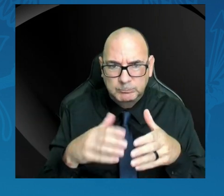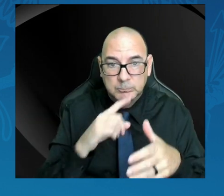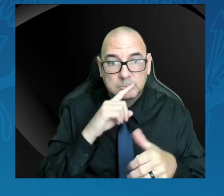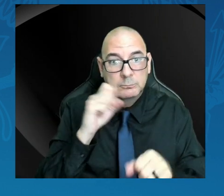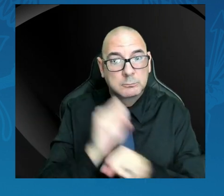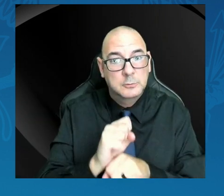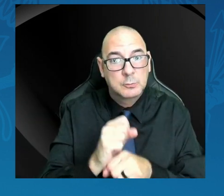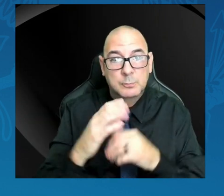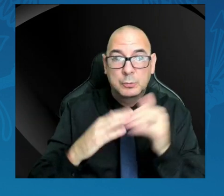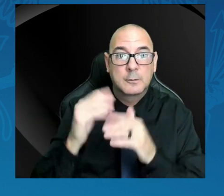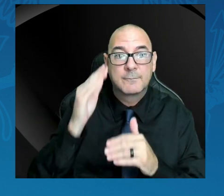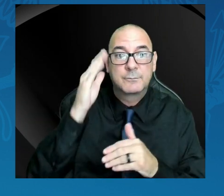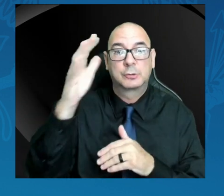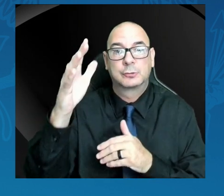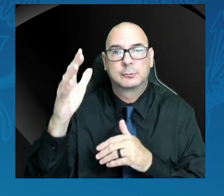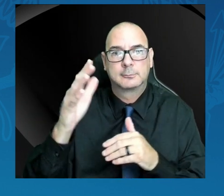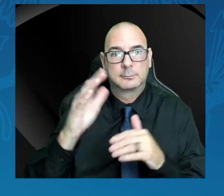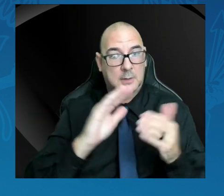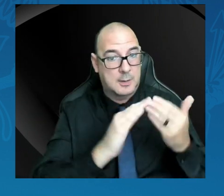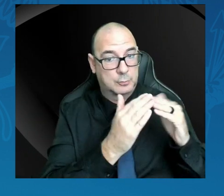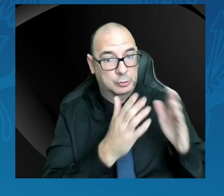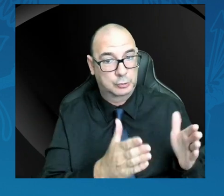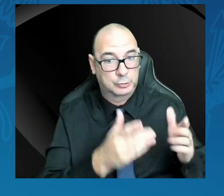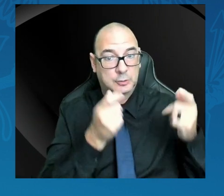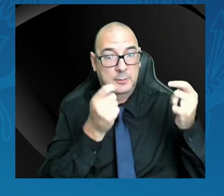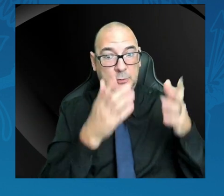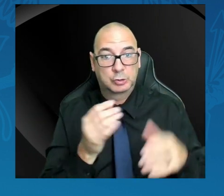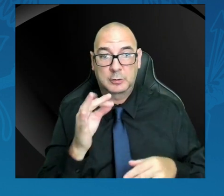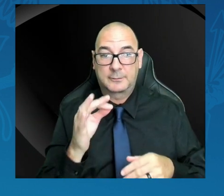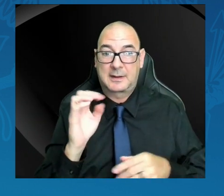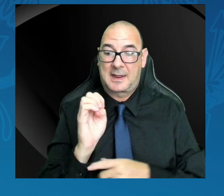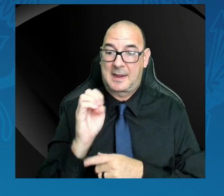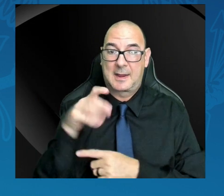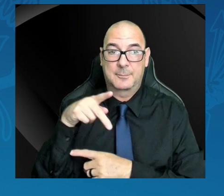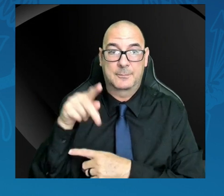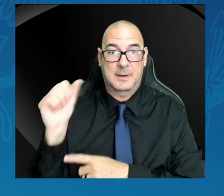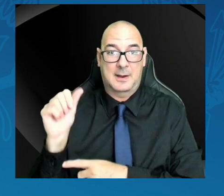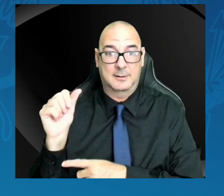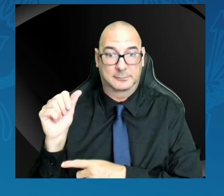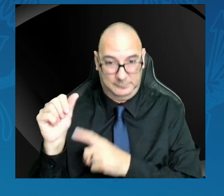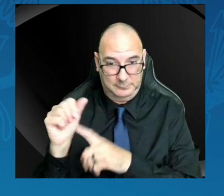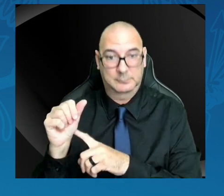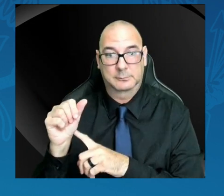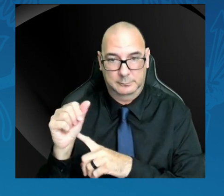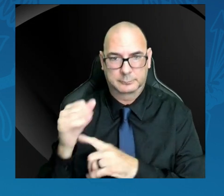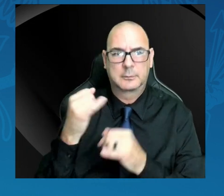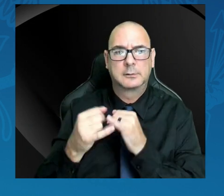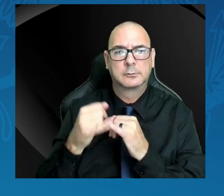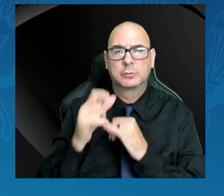The administrator of the Environmental Protection Agency, Michael Regan, who is a friend, who is a colleague, who is a national